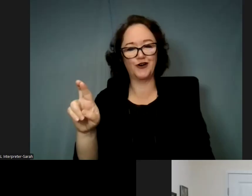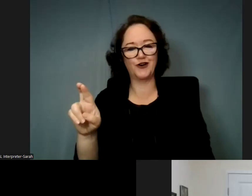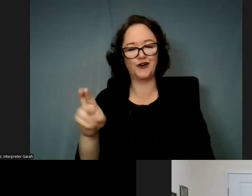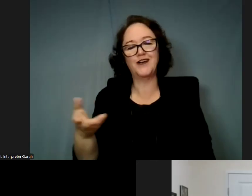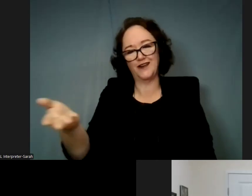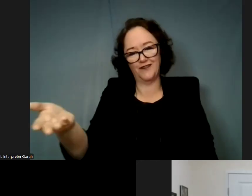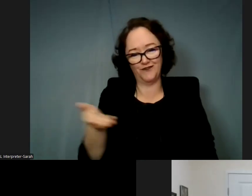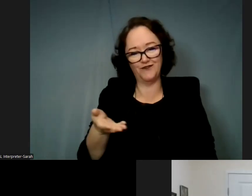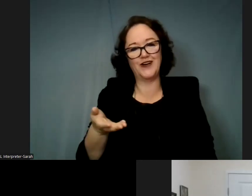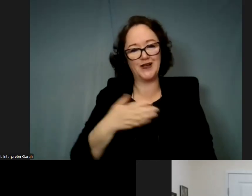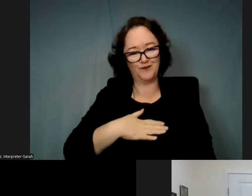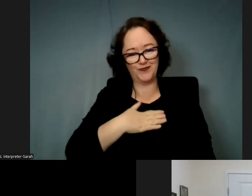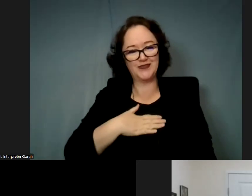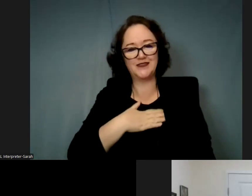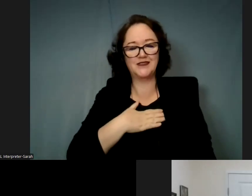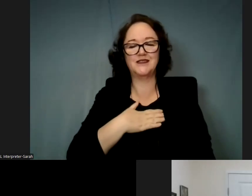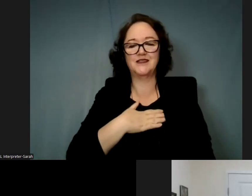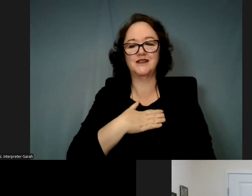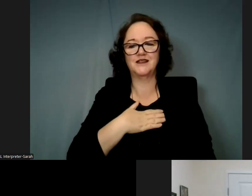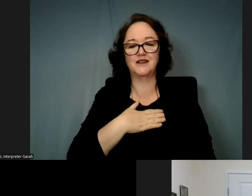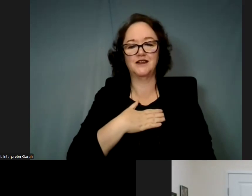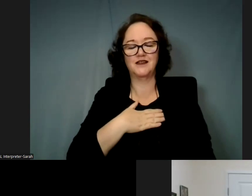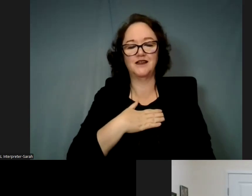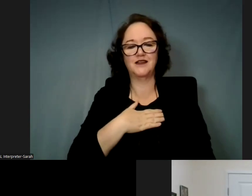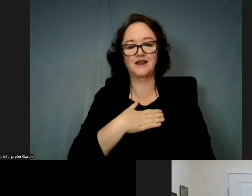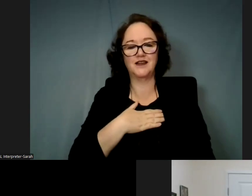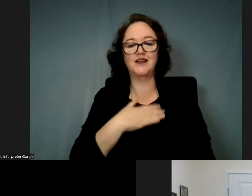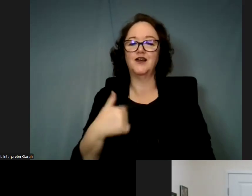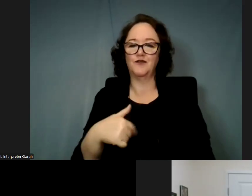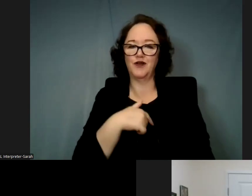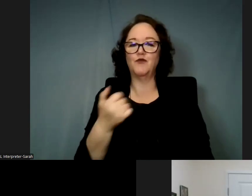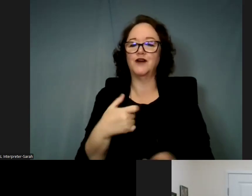so that we can have a little discussion. And before we do